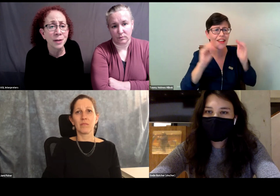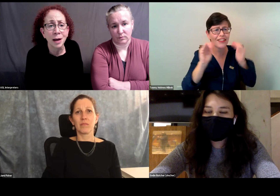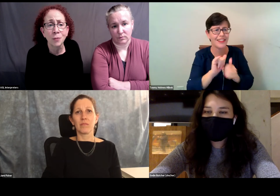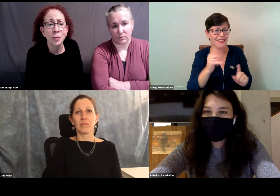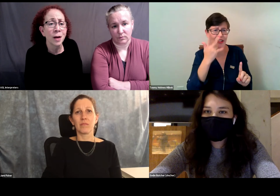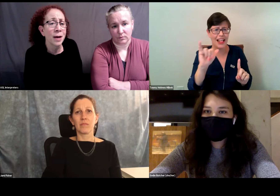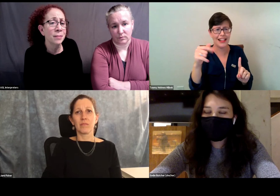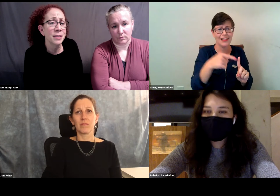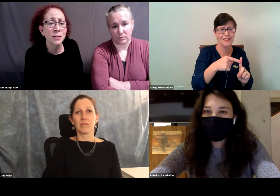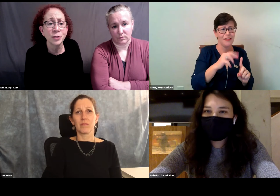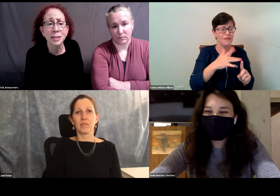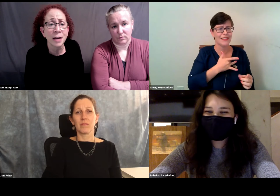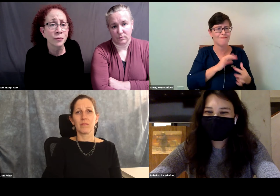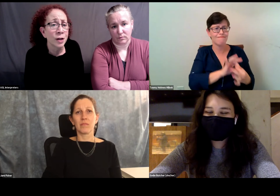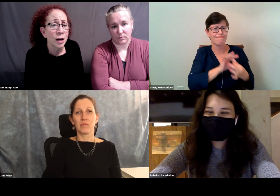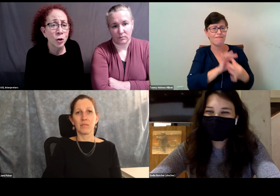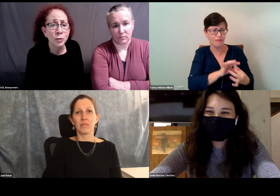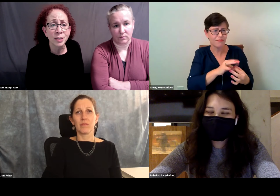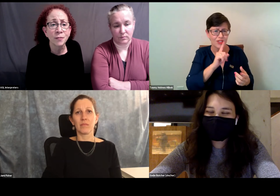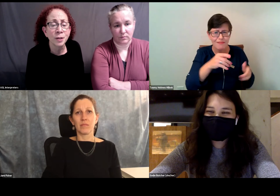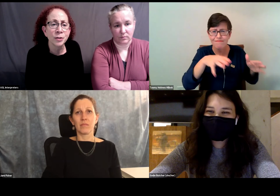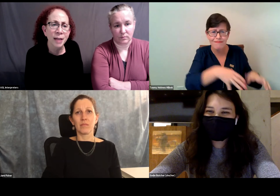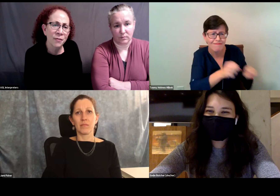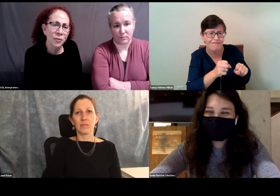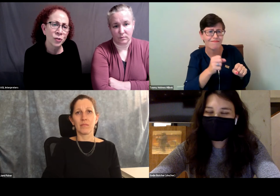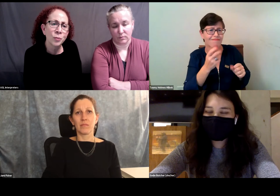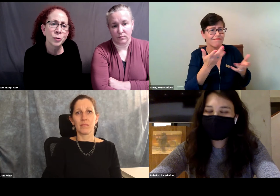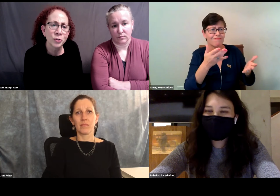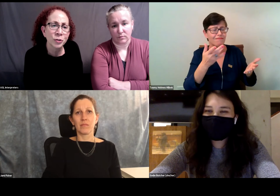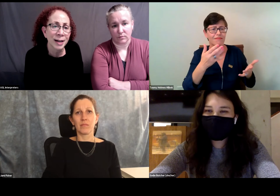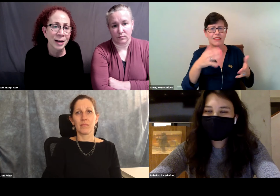have them come out and meet different deaf adults deaf ears, have those interpersonal connections.